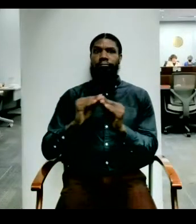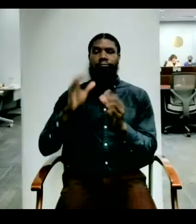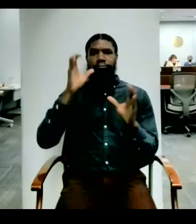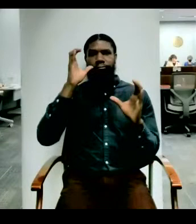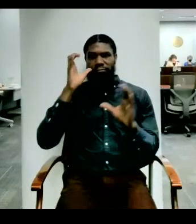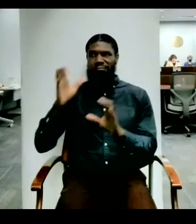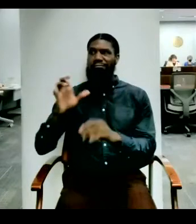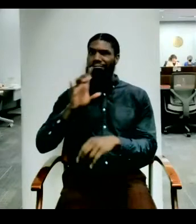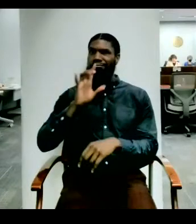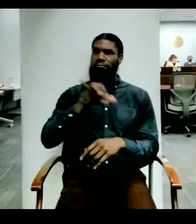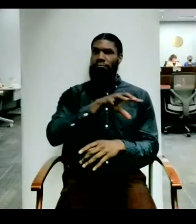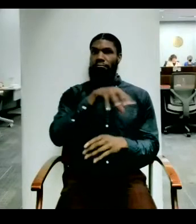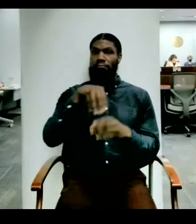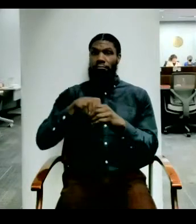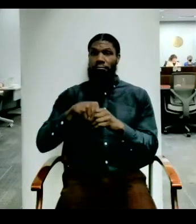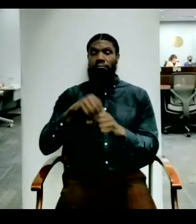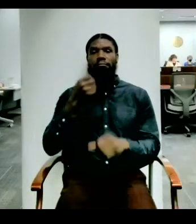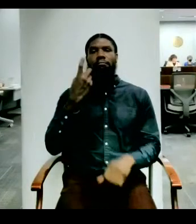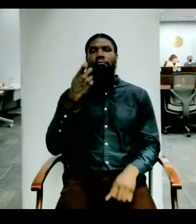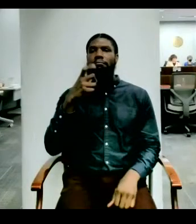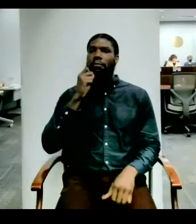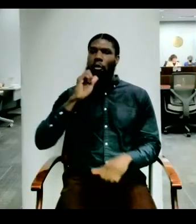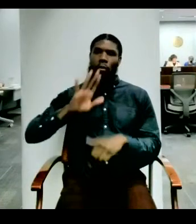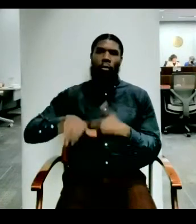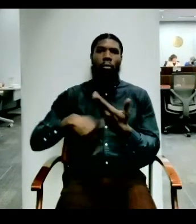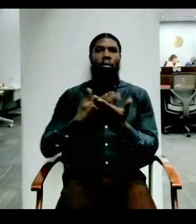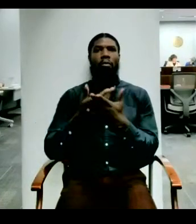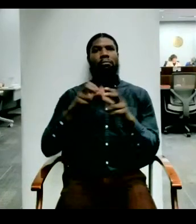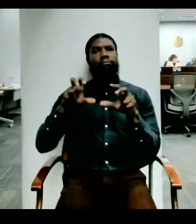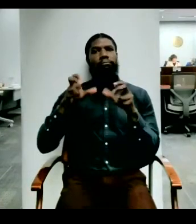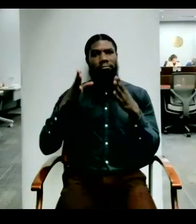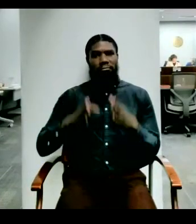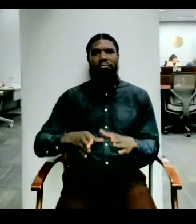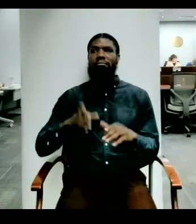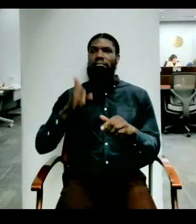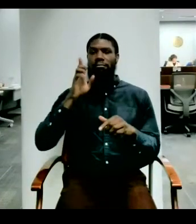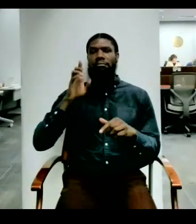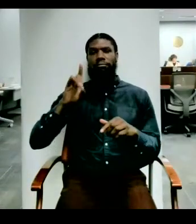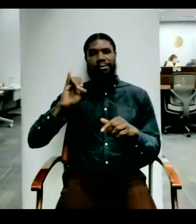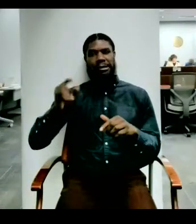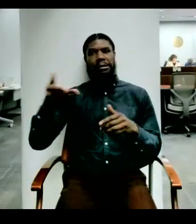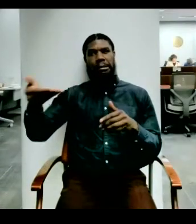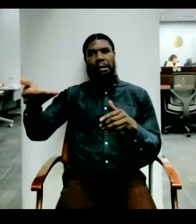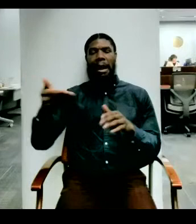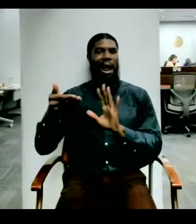But not all interested stakeholders have been extended an invitation to appear in one of these listening sessions,